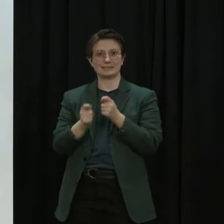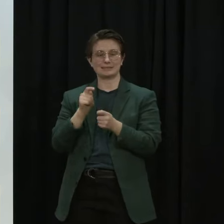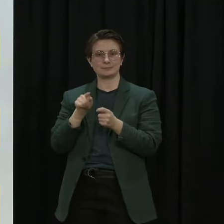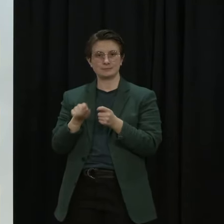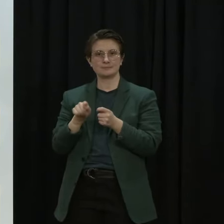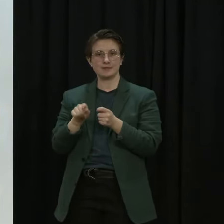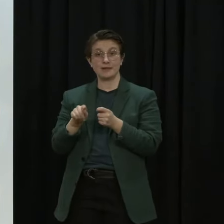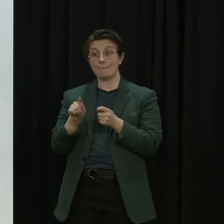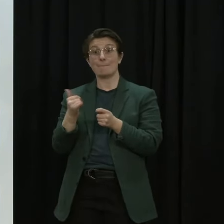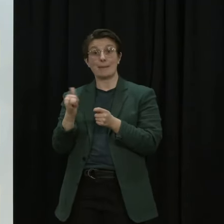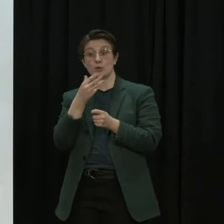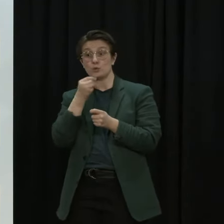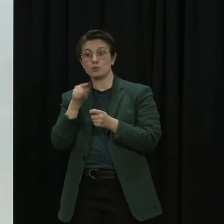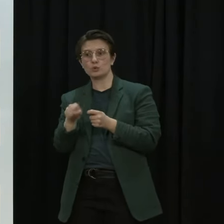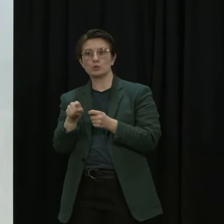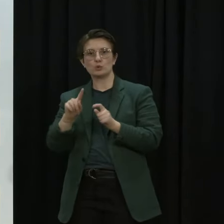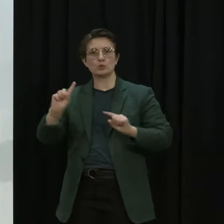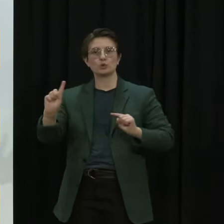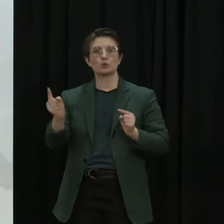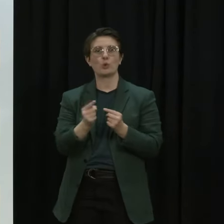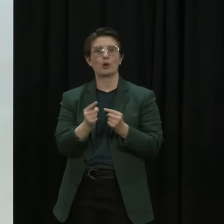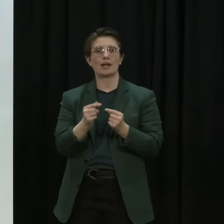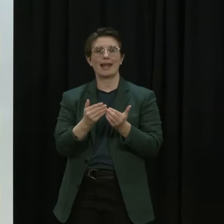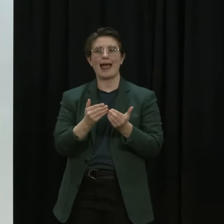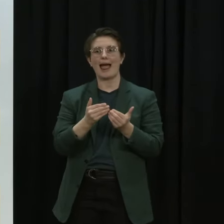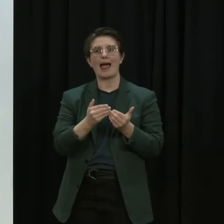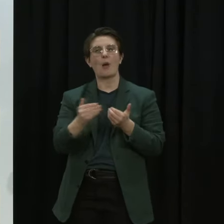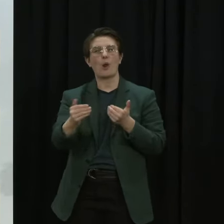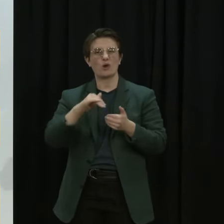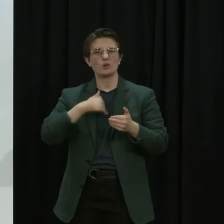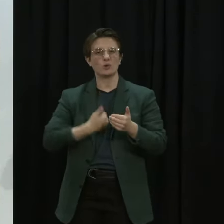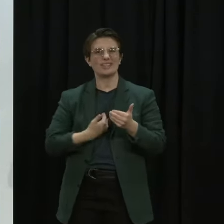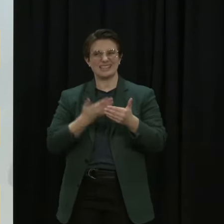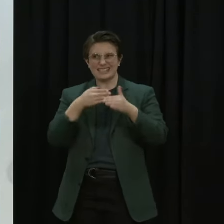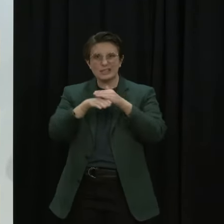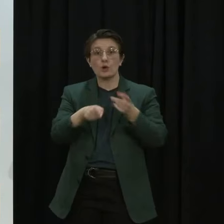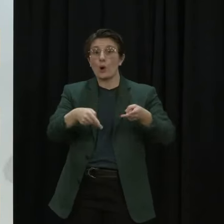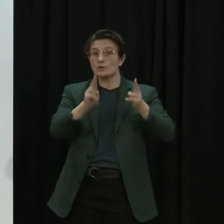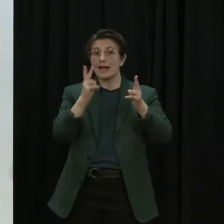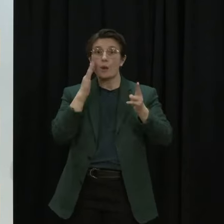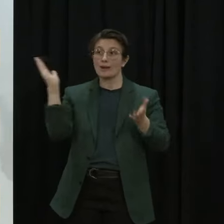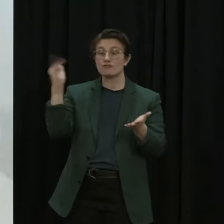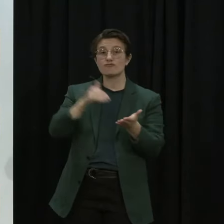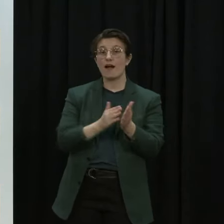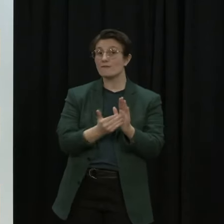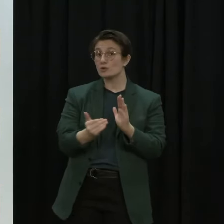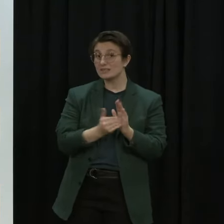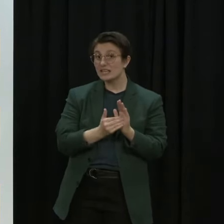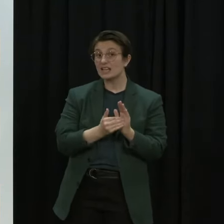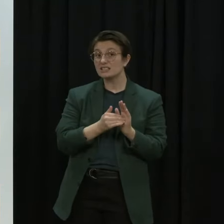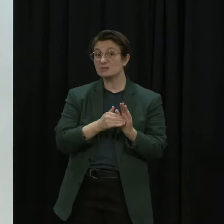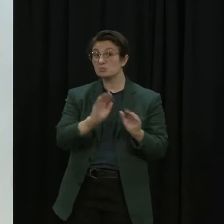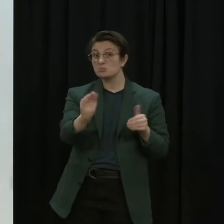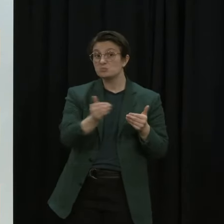model on the role of which will include